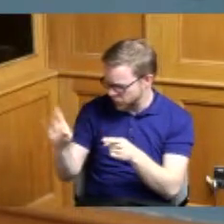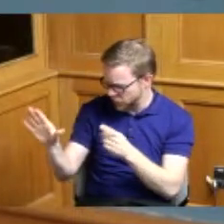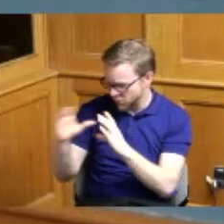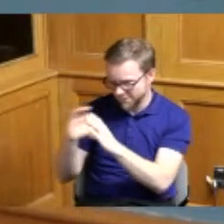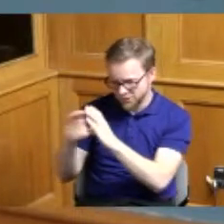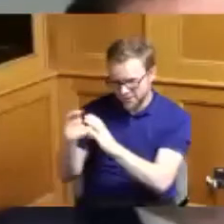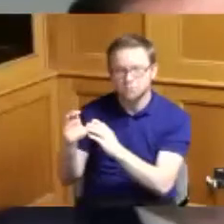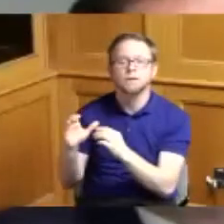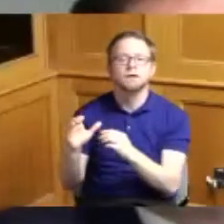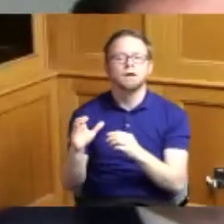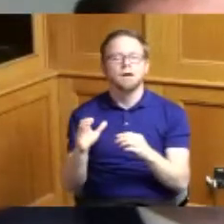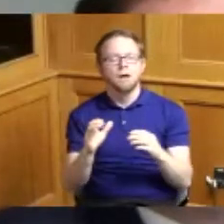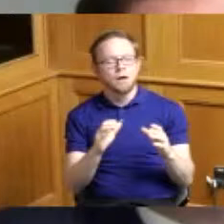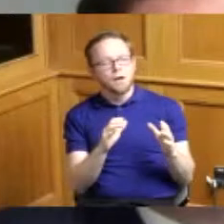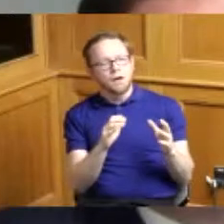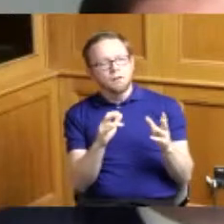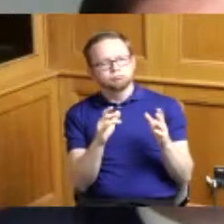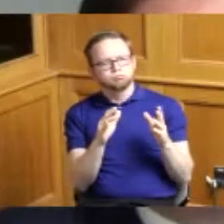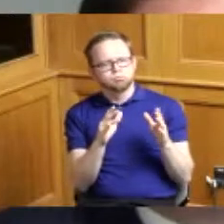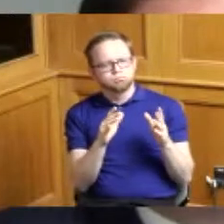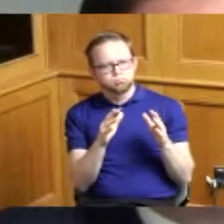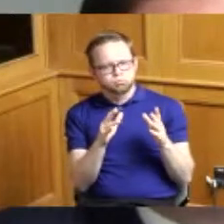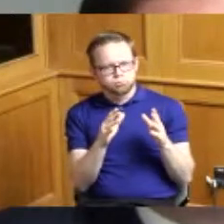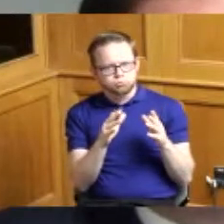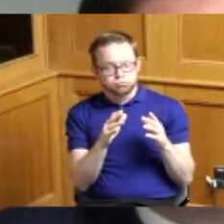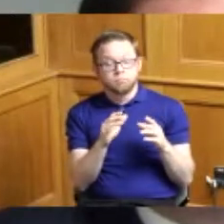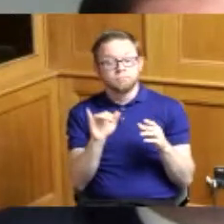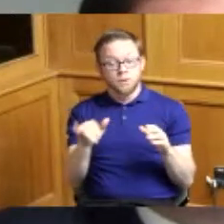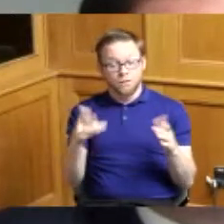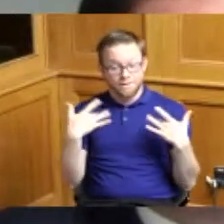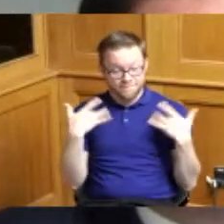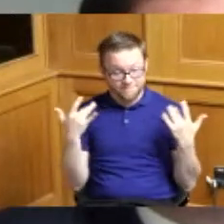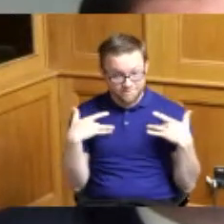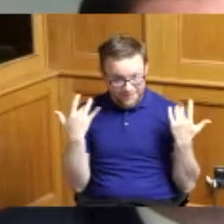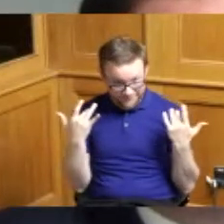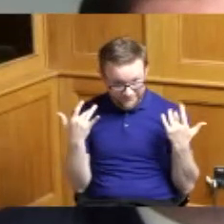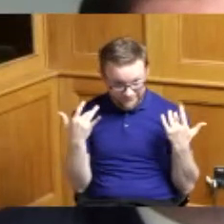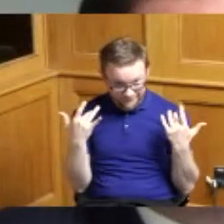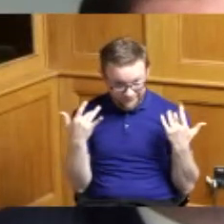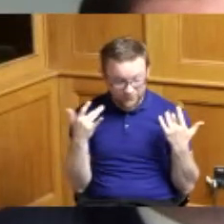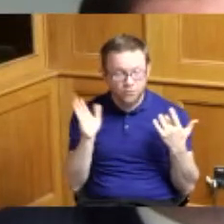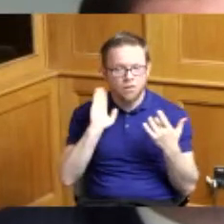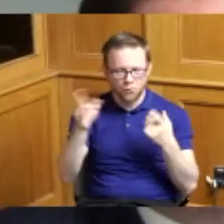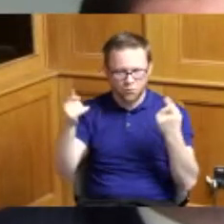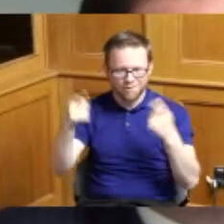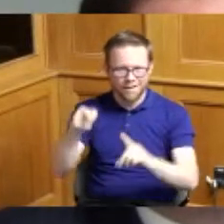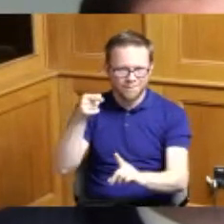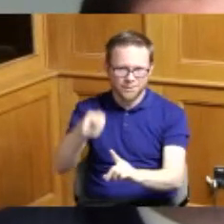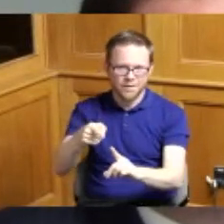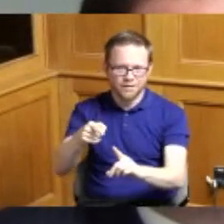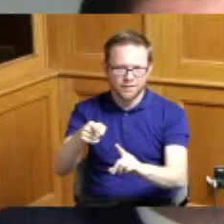I'm this we're talking about an event that is uh at uh Paul Brown Stadium over June and early July